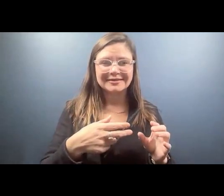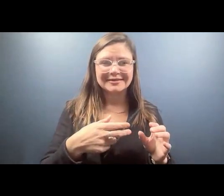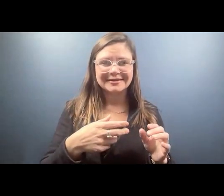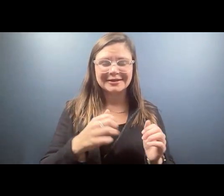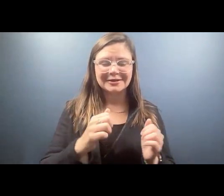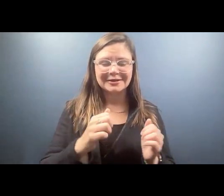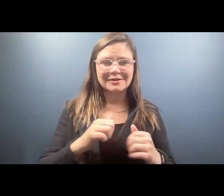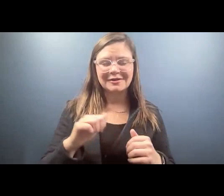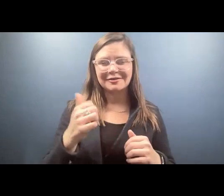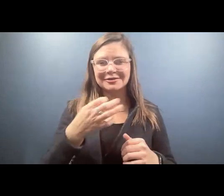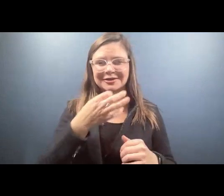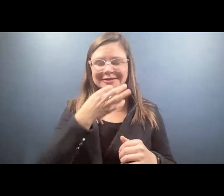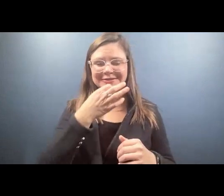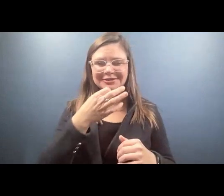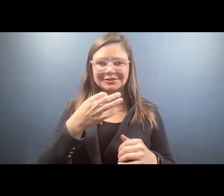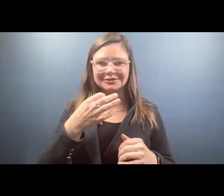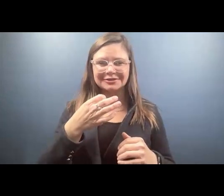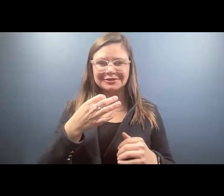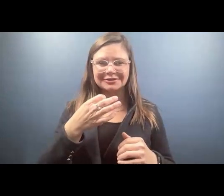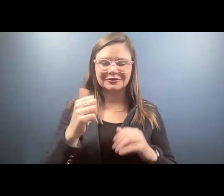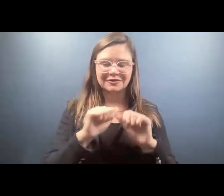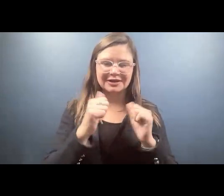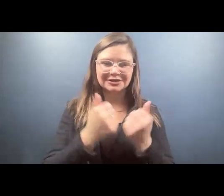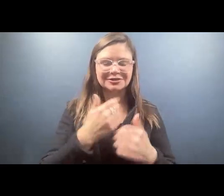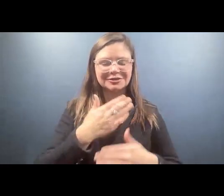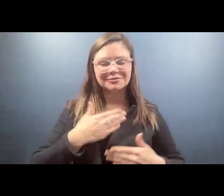also at the fellow agencies. Really appreciate the work we've done so far.